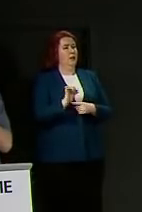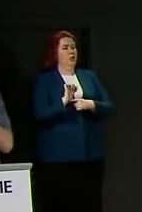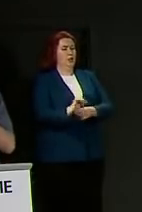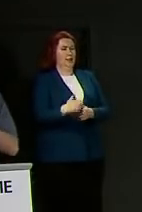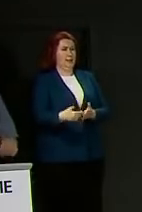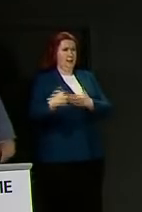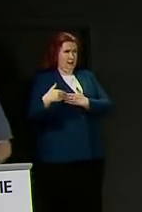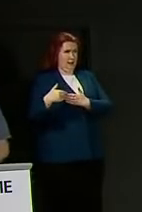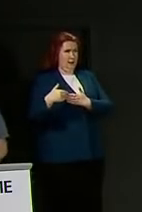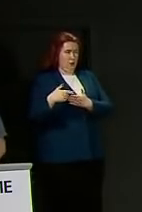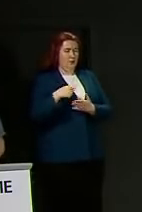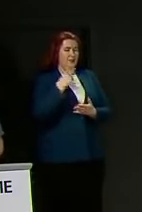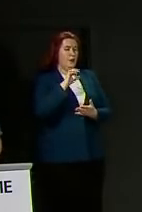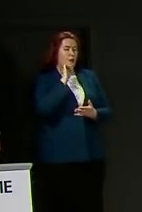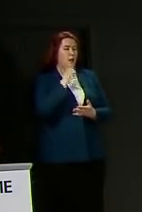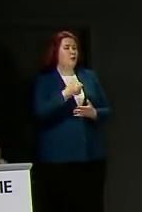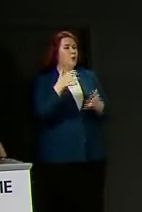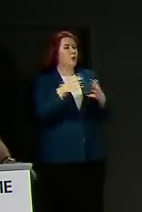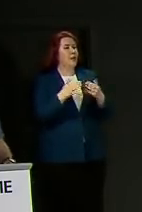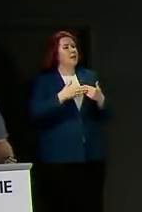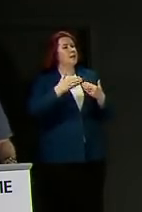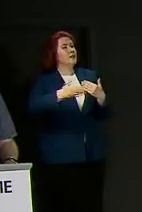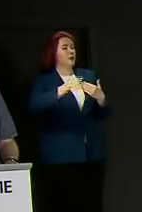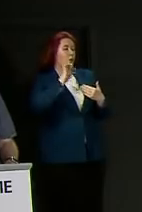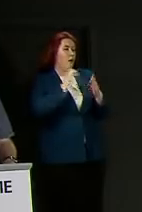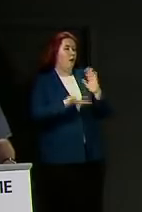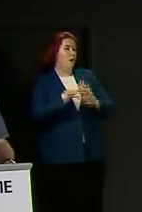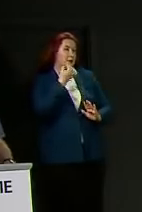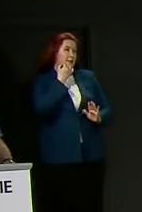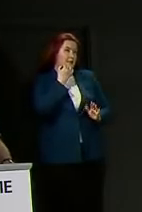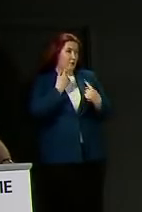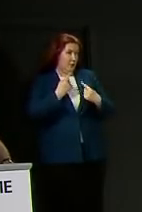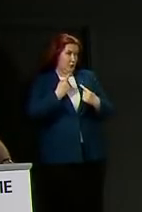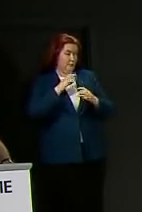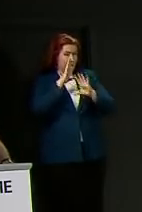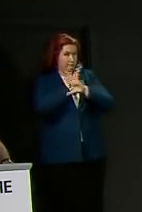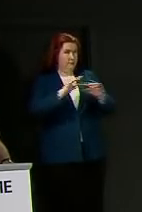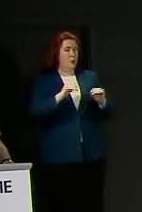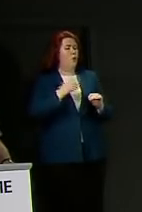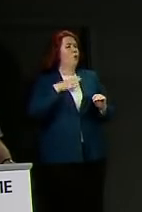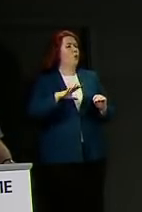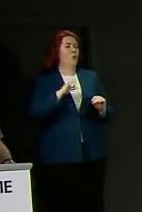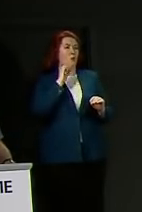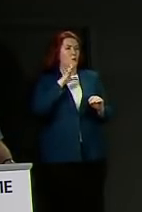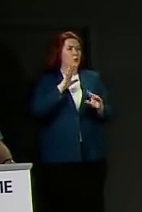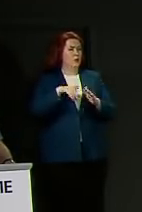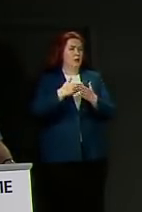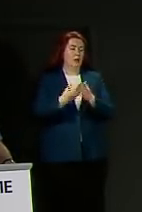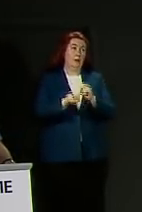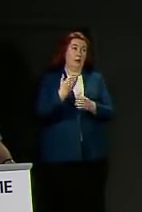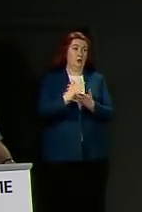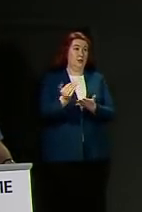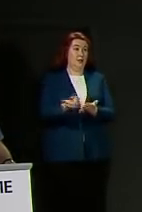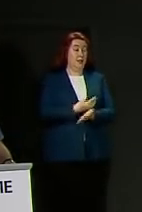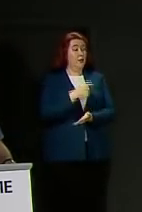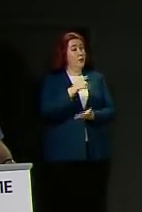you can update those who are shielding, and that you won't until you are sure that it's safe. Just to be clear, does that mean the evidence we're seeing at the moment means